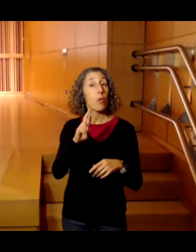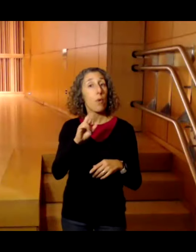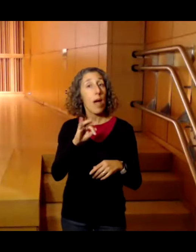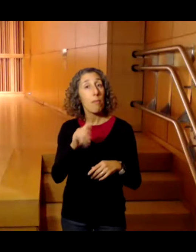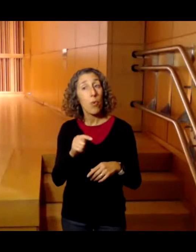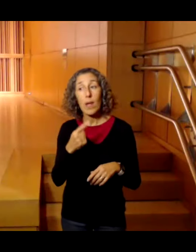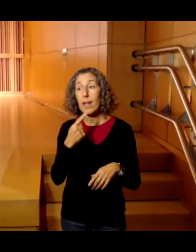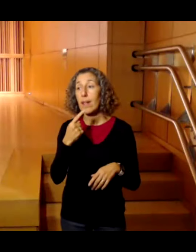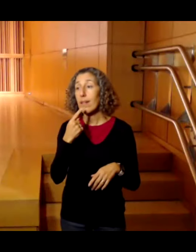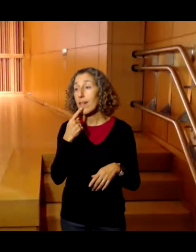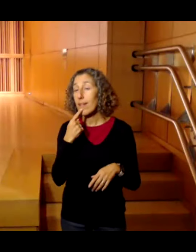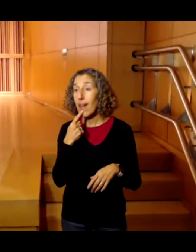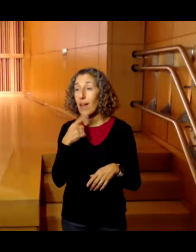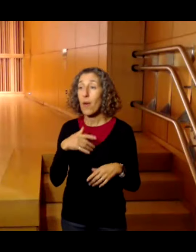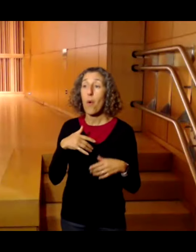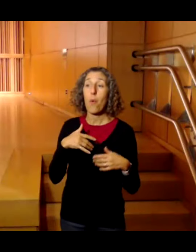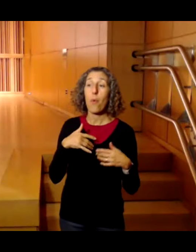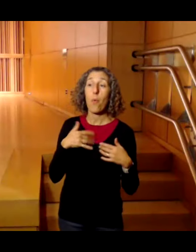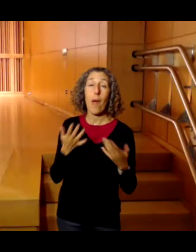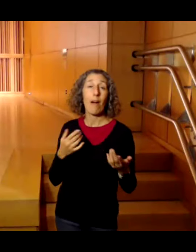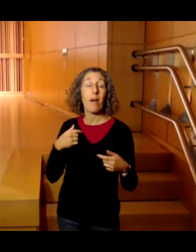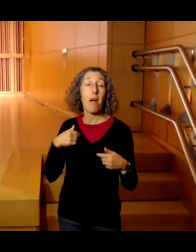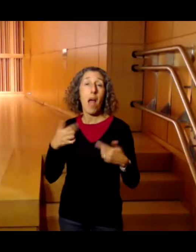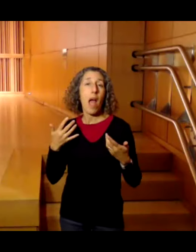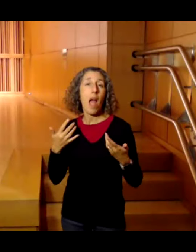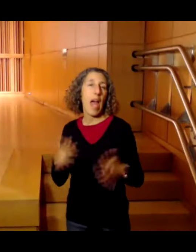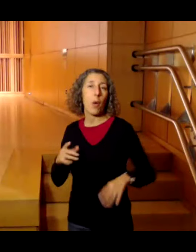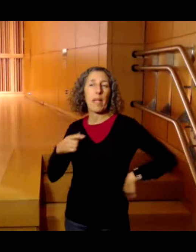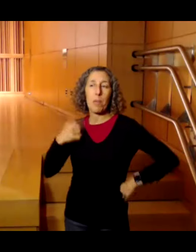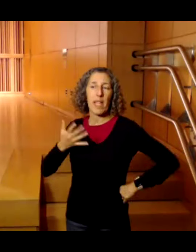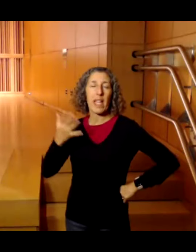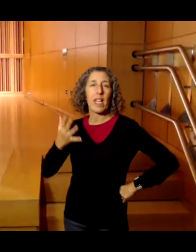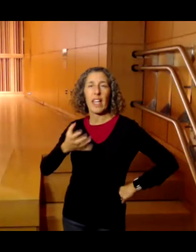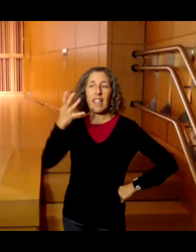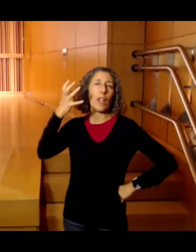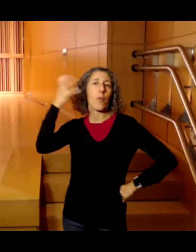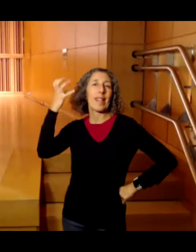I don't mean to be cantankerous. Then goes on to offer an.